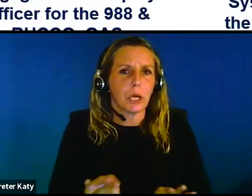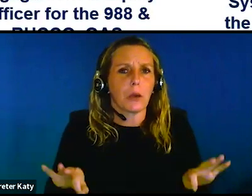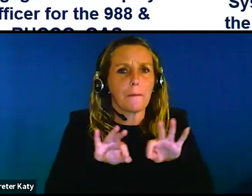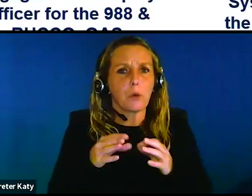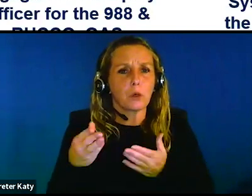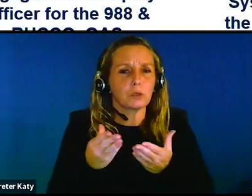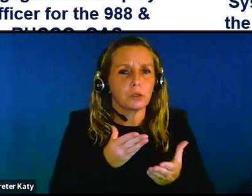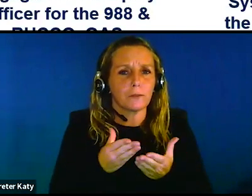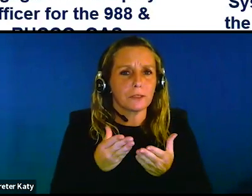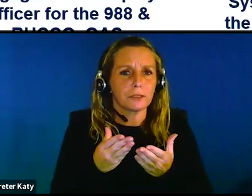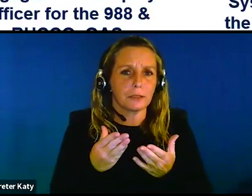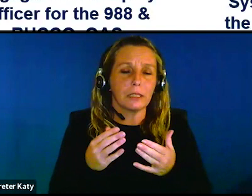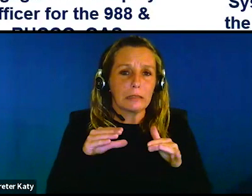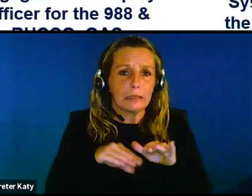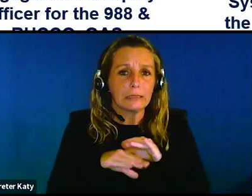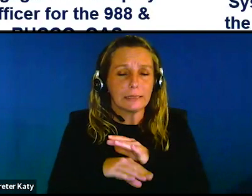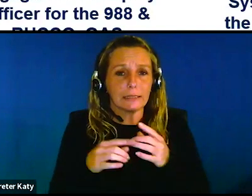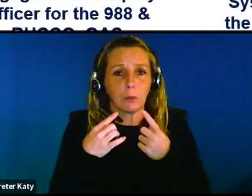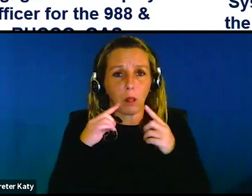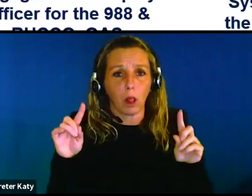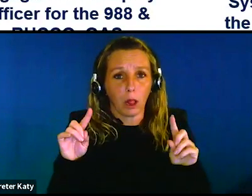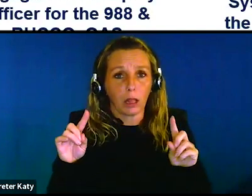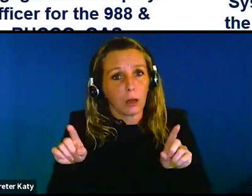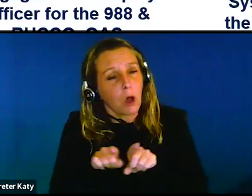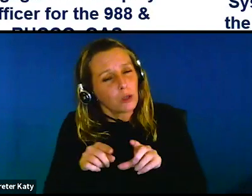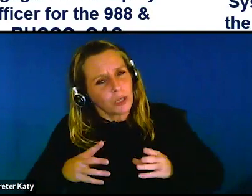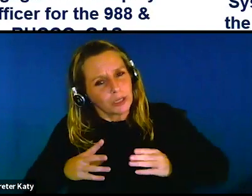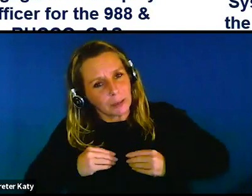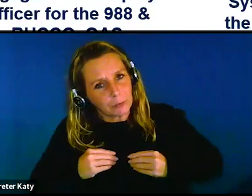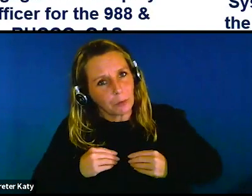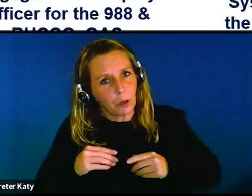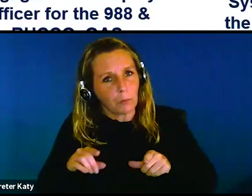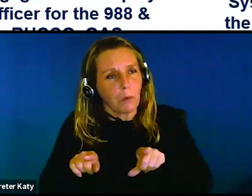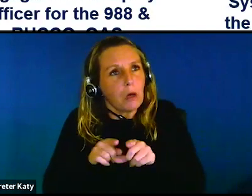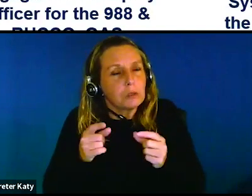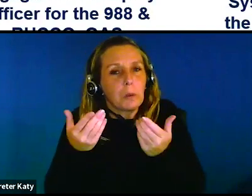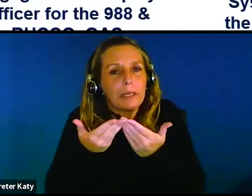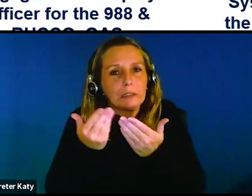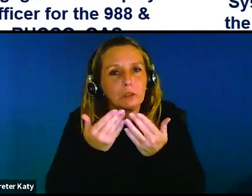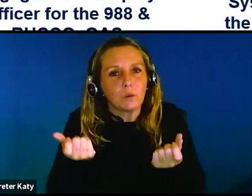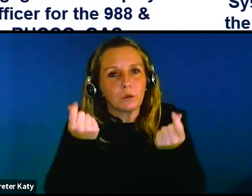is made accessible and acceptable and understandable to communities?